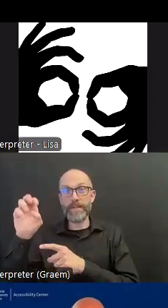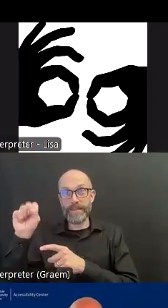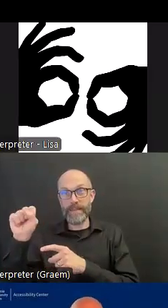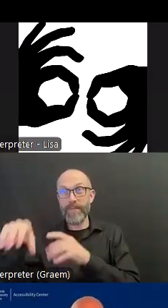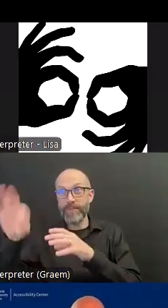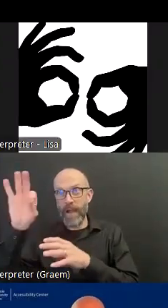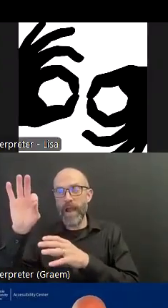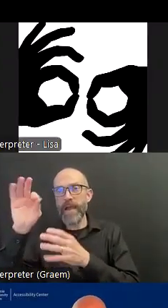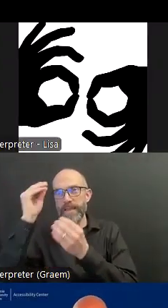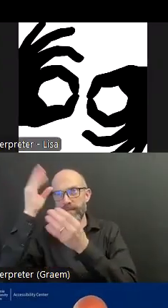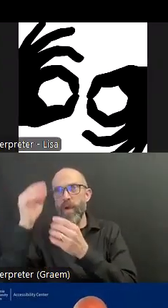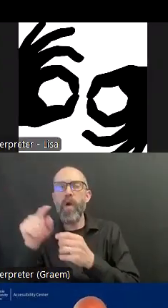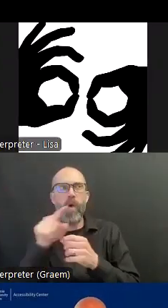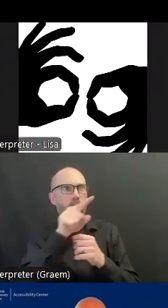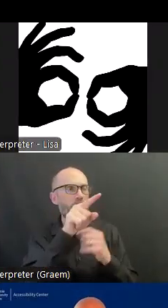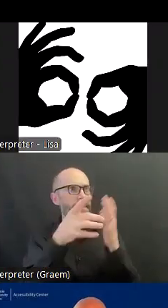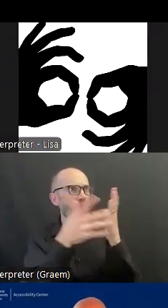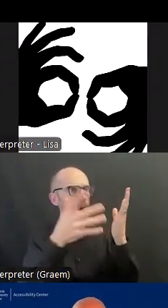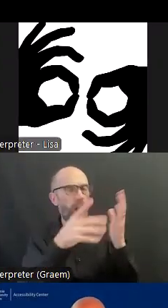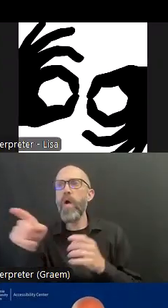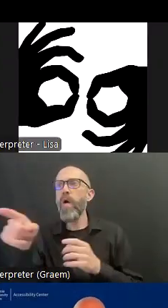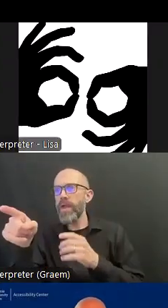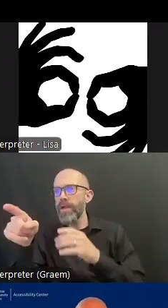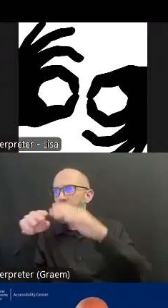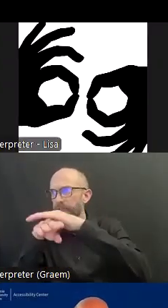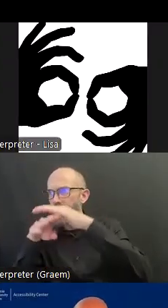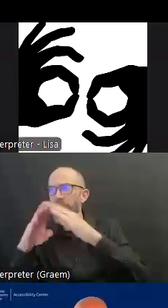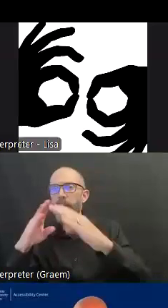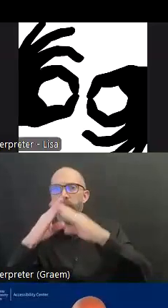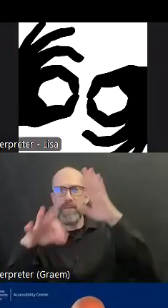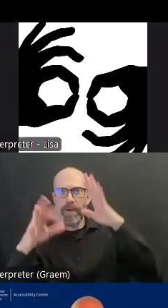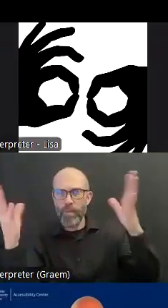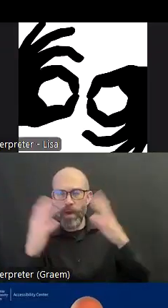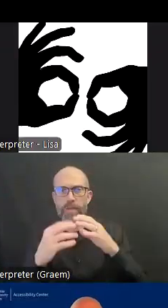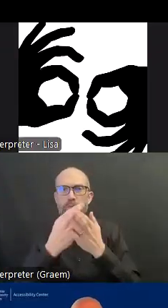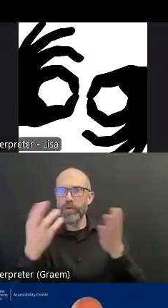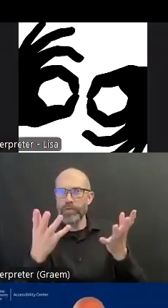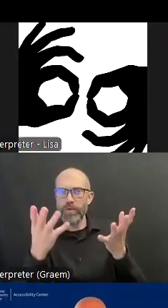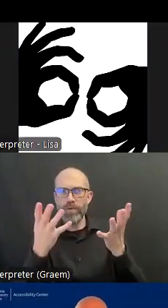Here's the accessibility evaluation. Here's the barriers that were found. Here's the resources that are related to it.